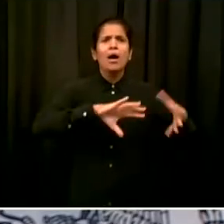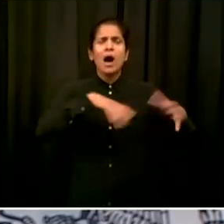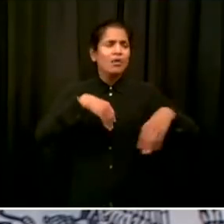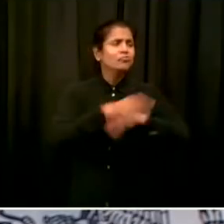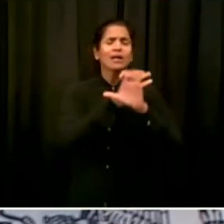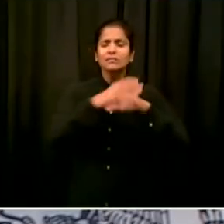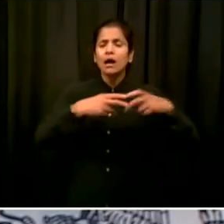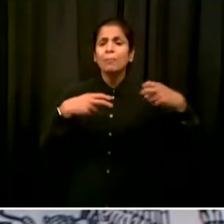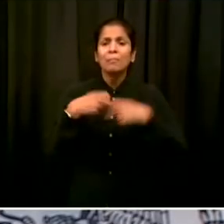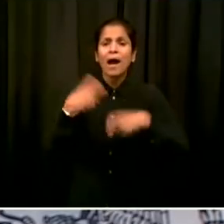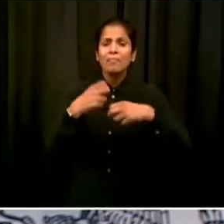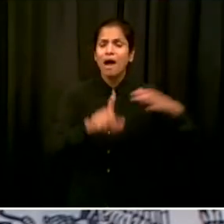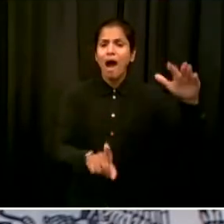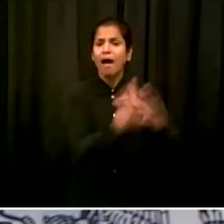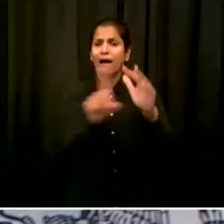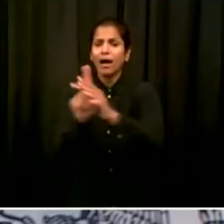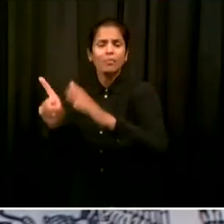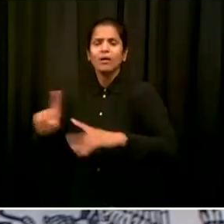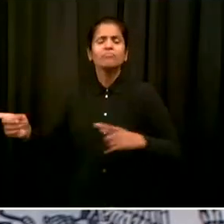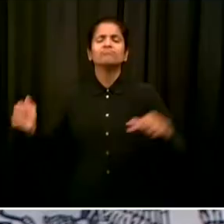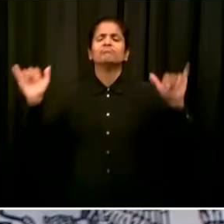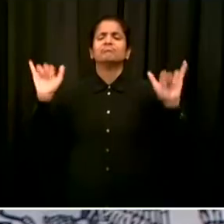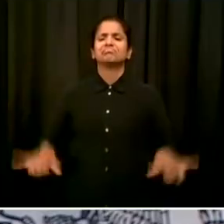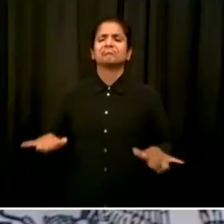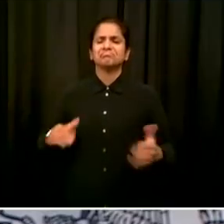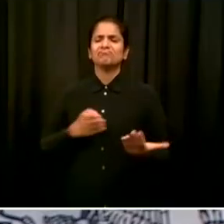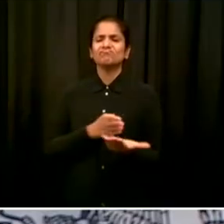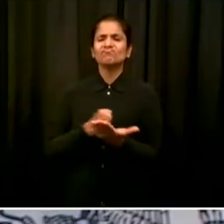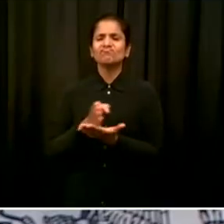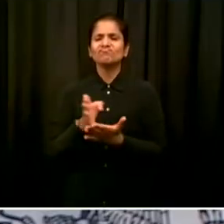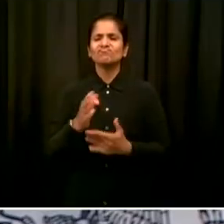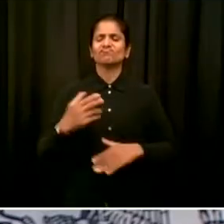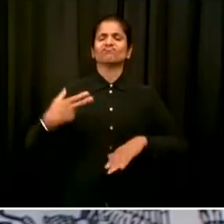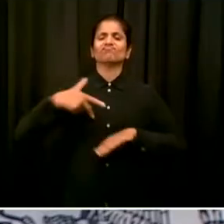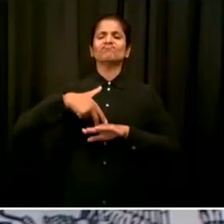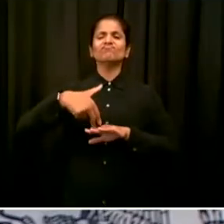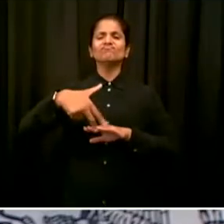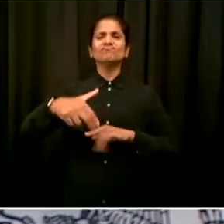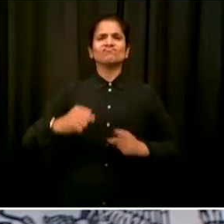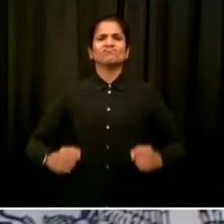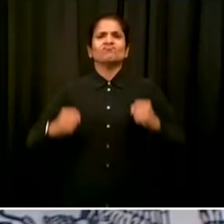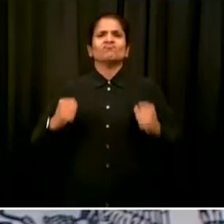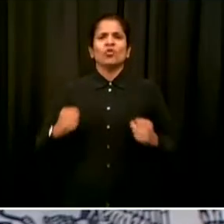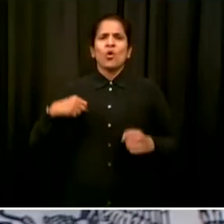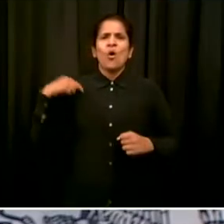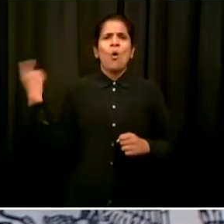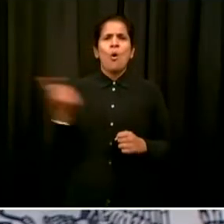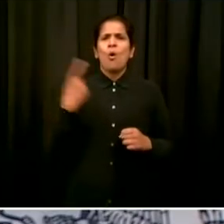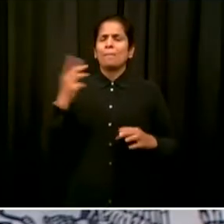ONT JUST IN THESE LAST 5 MONTHS BUT LOTS OF OTHER CRISES, WE ARE NOT, WHEN